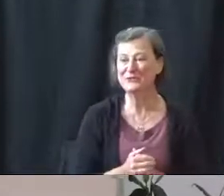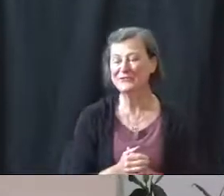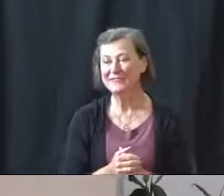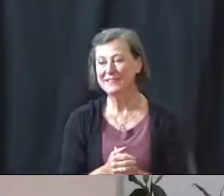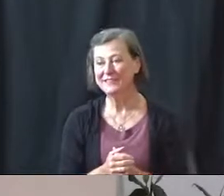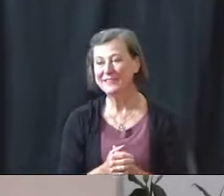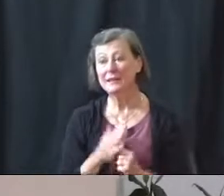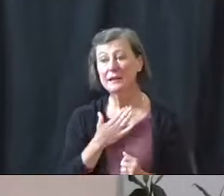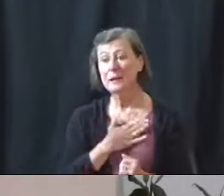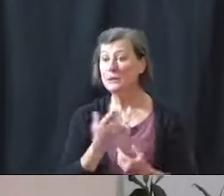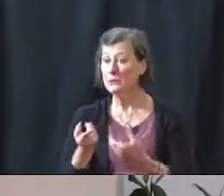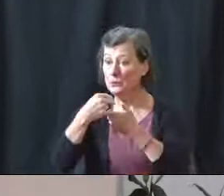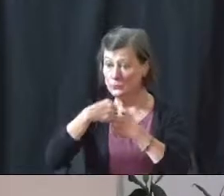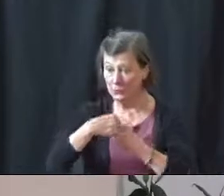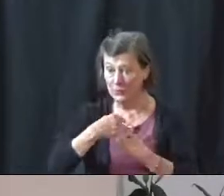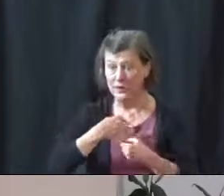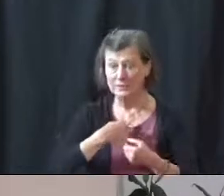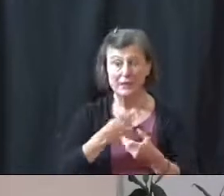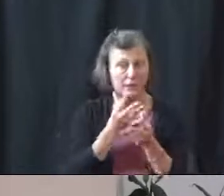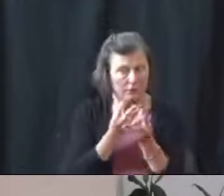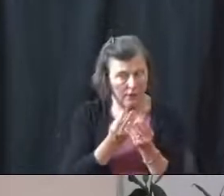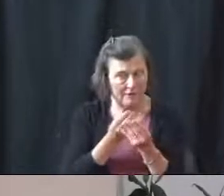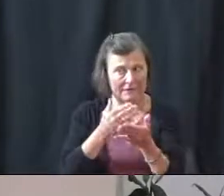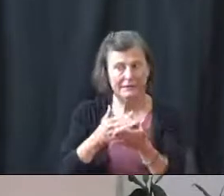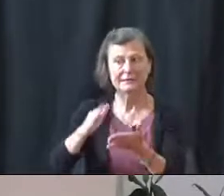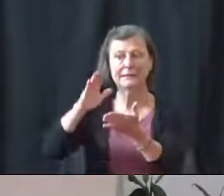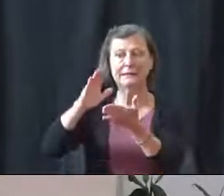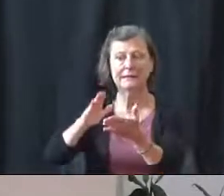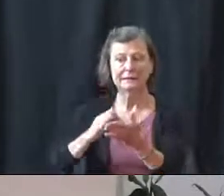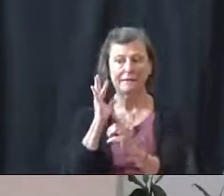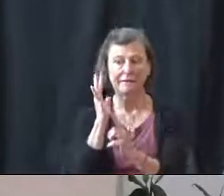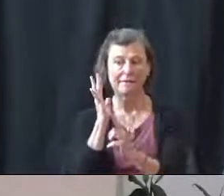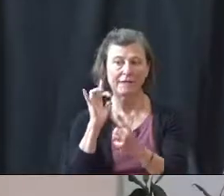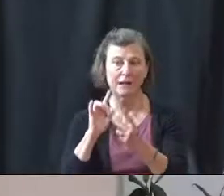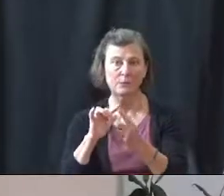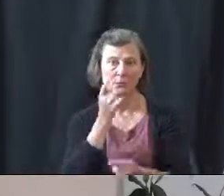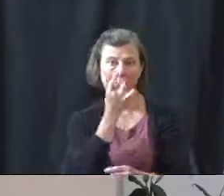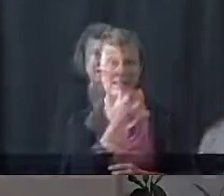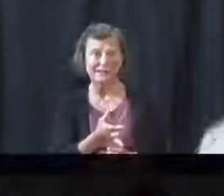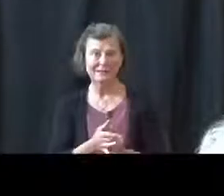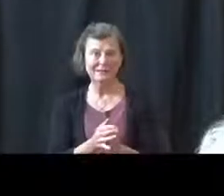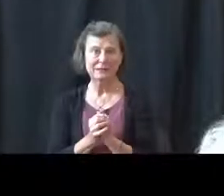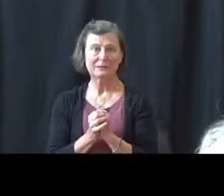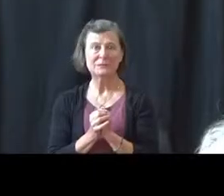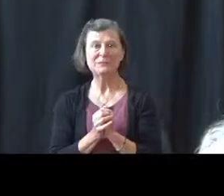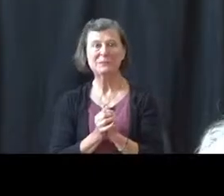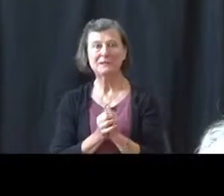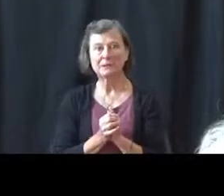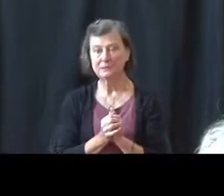Please join me in softly singing the flame into light.